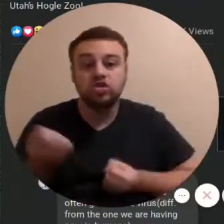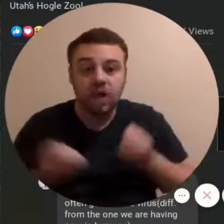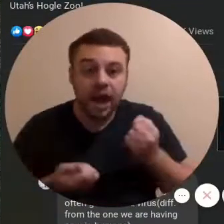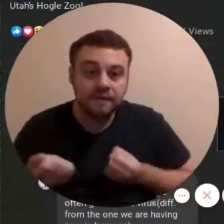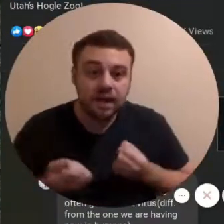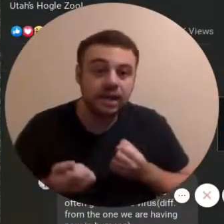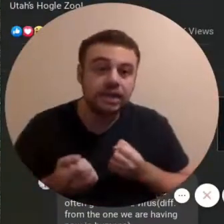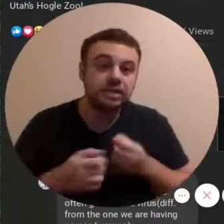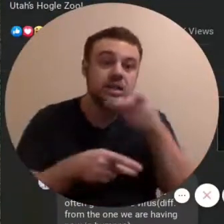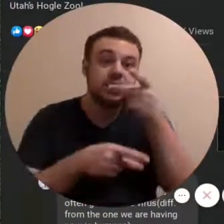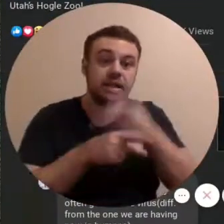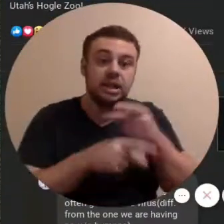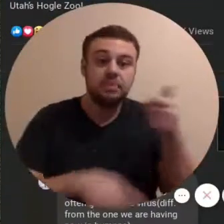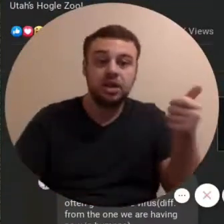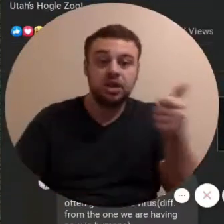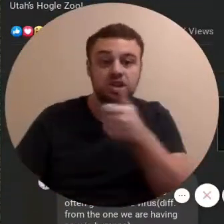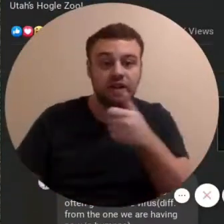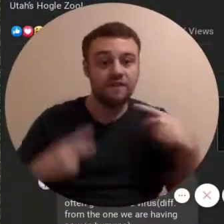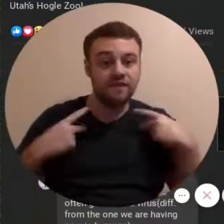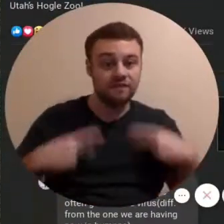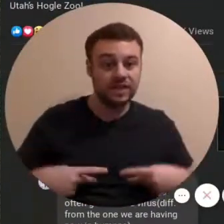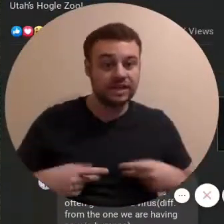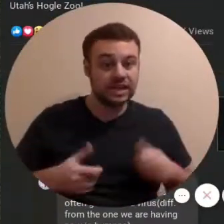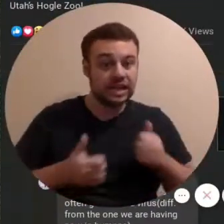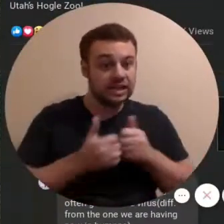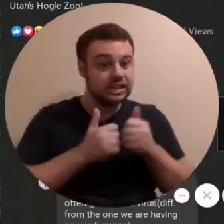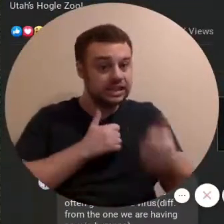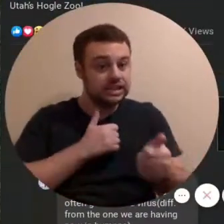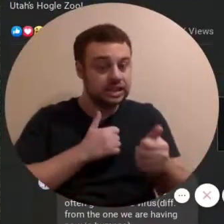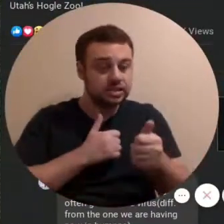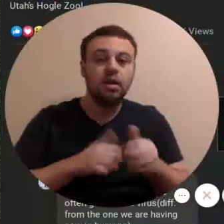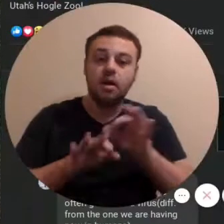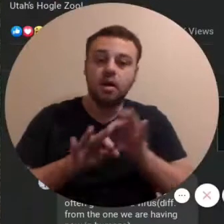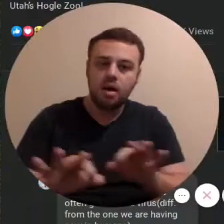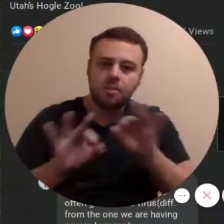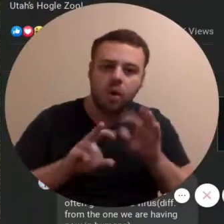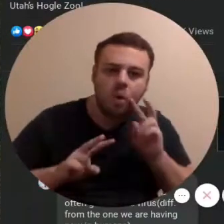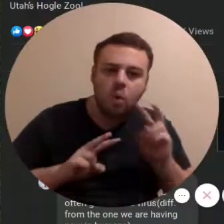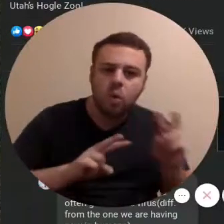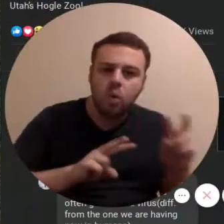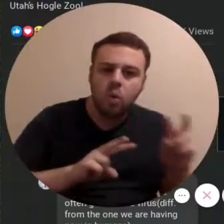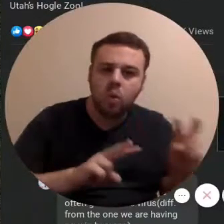distanced, keep your eye out for Utah wildlife. Enjoy them, but keep your